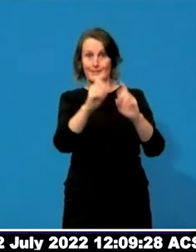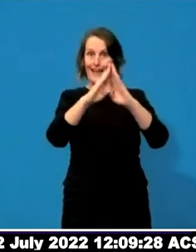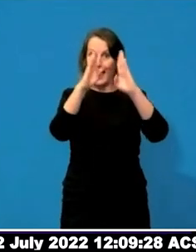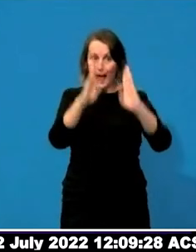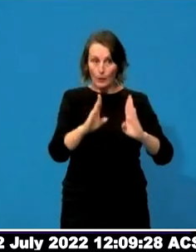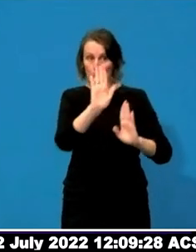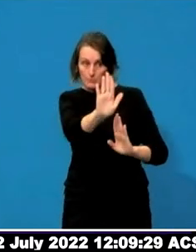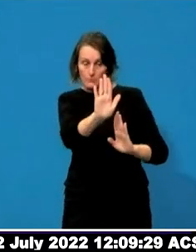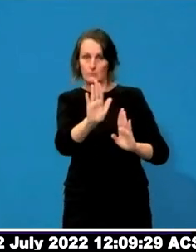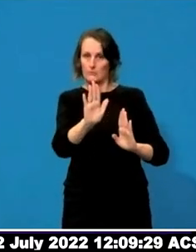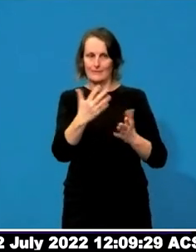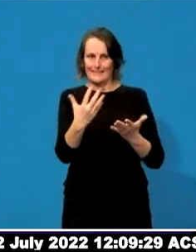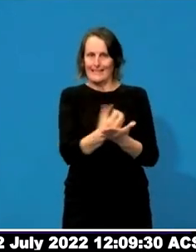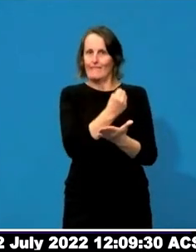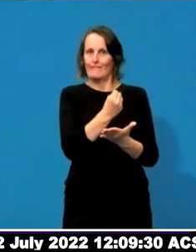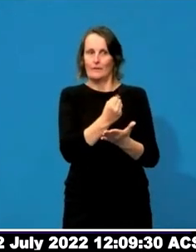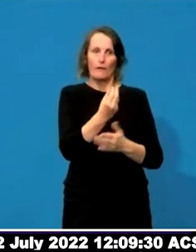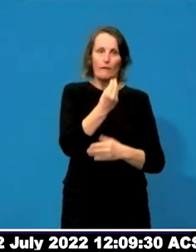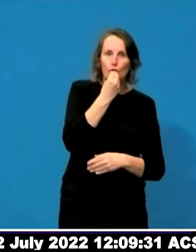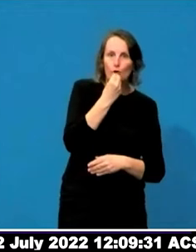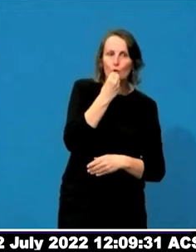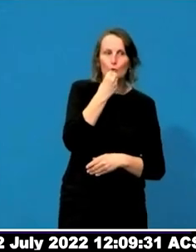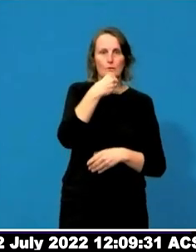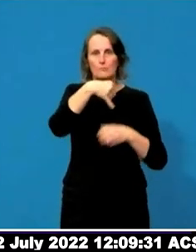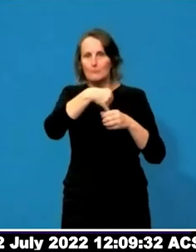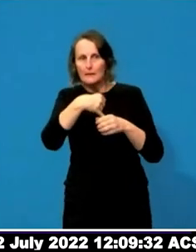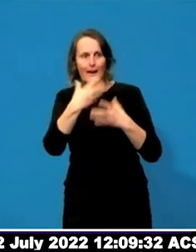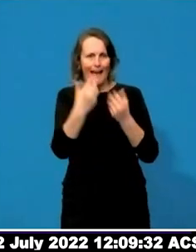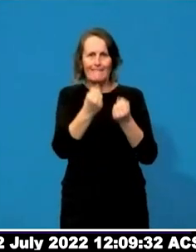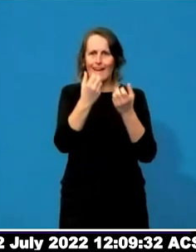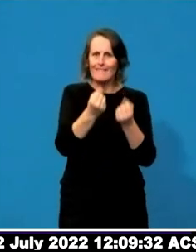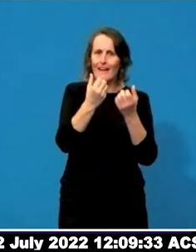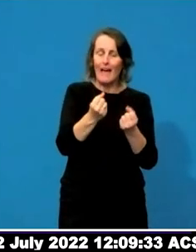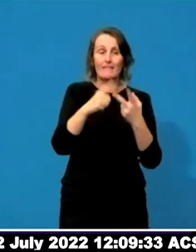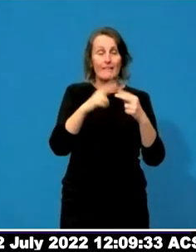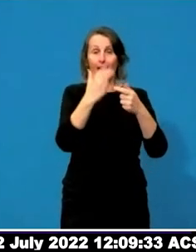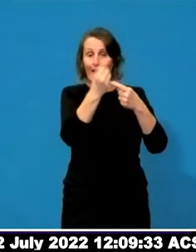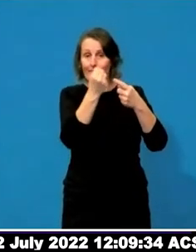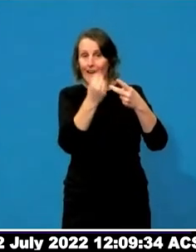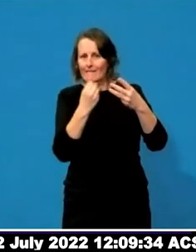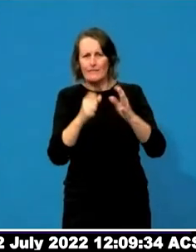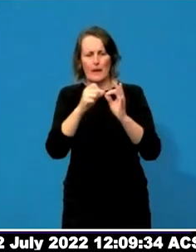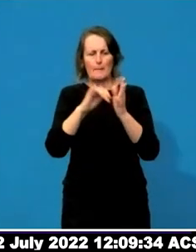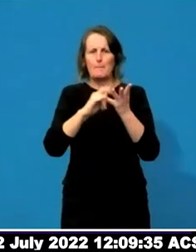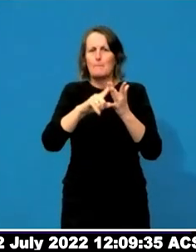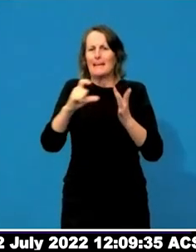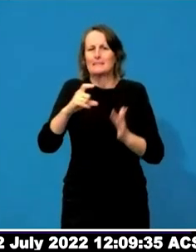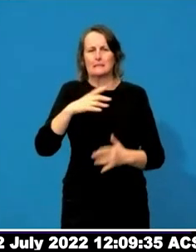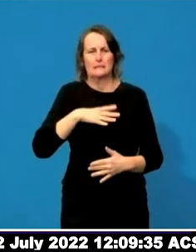basic things like nutrition and medication. When those things - those basic needs are being taken care of,